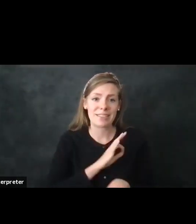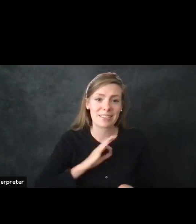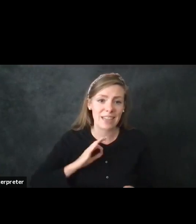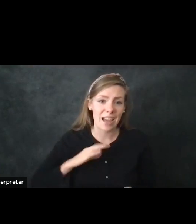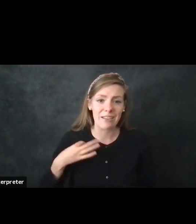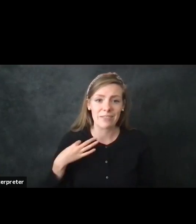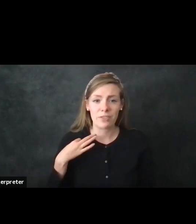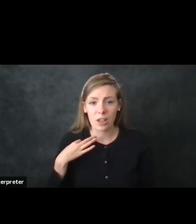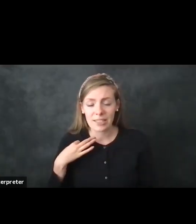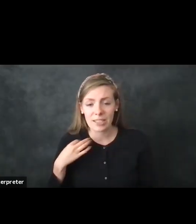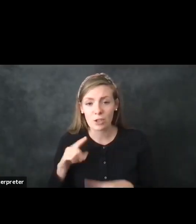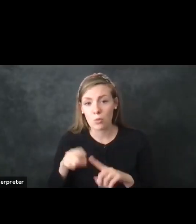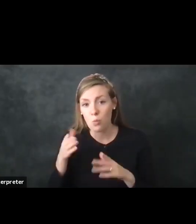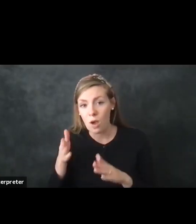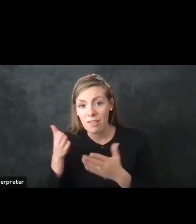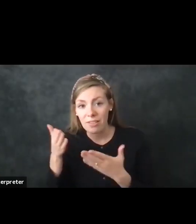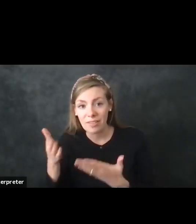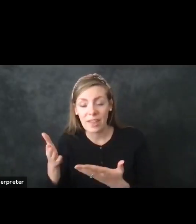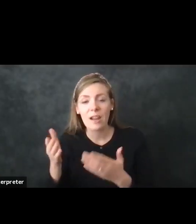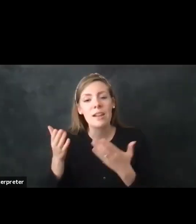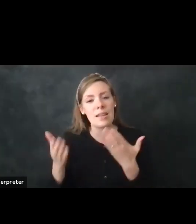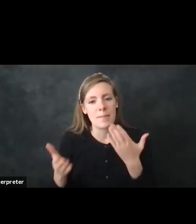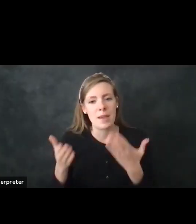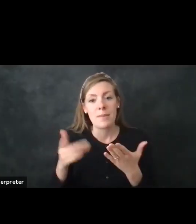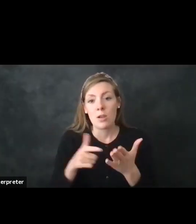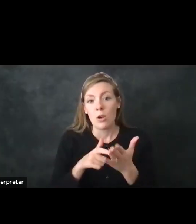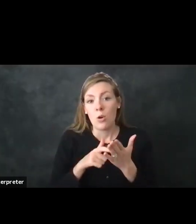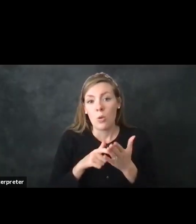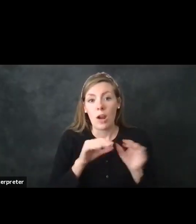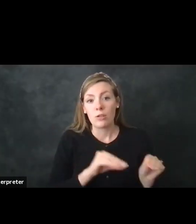jail and may be required to move among different living modules, thereby